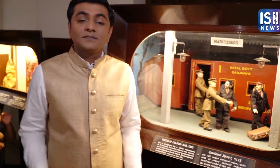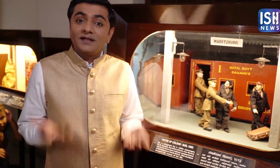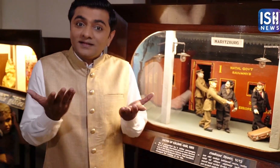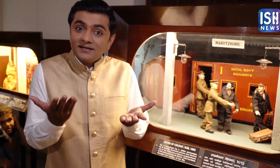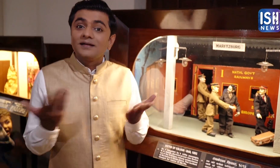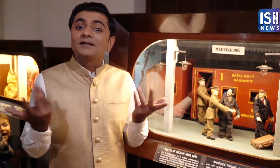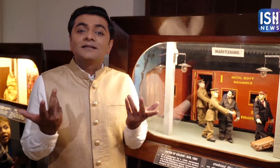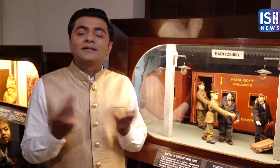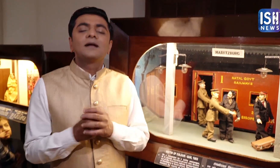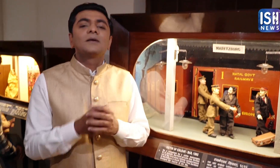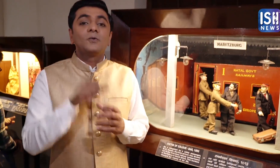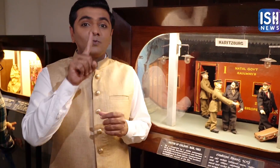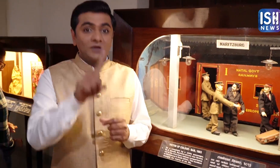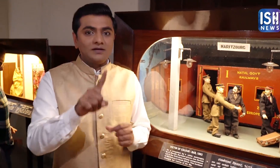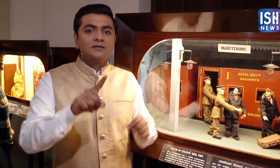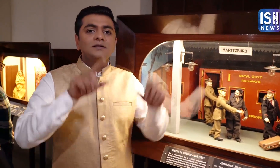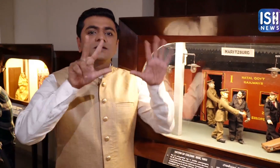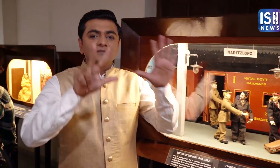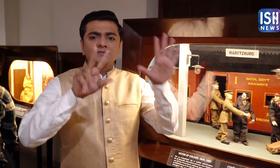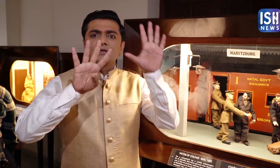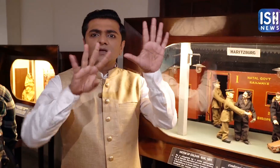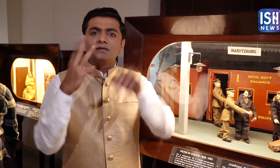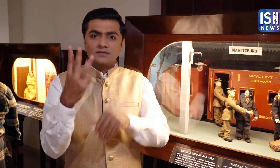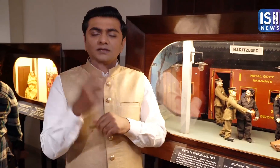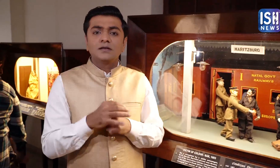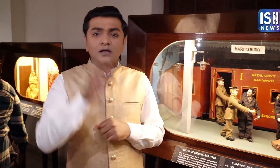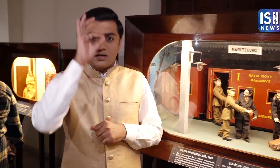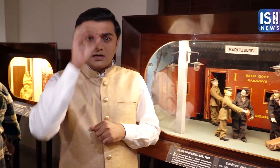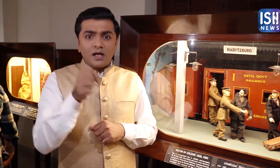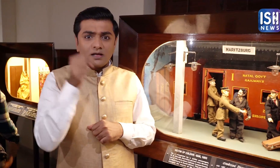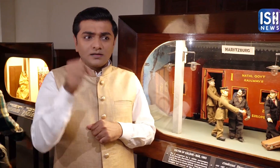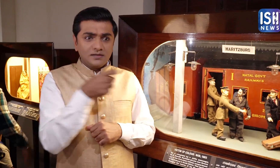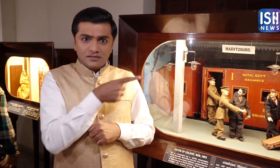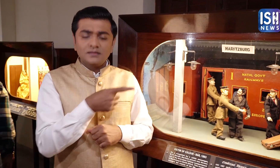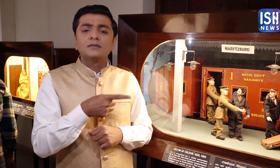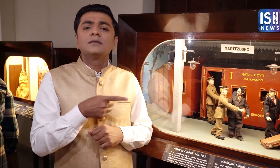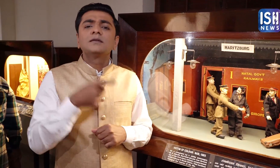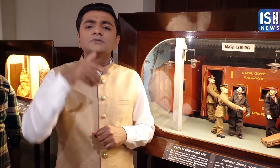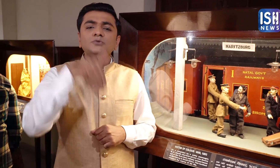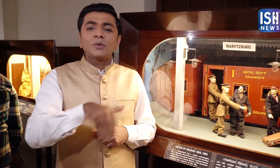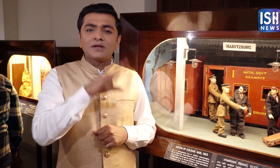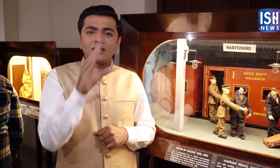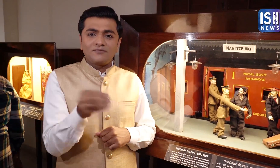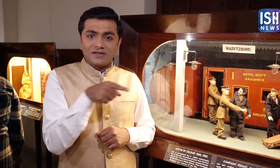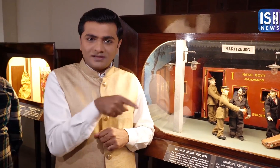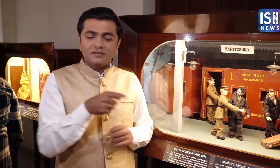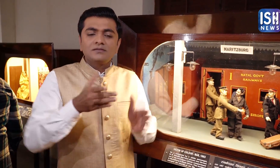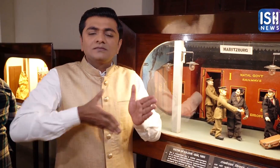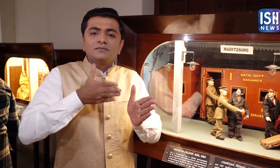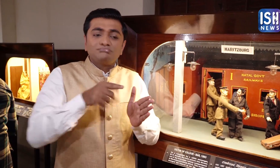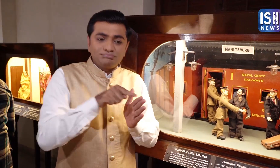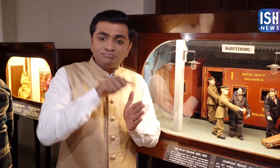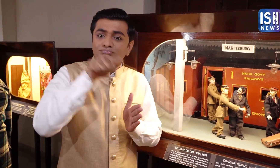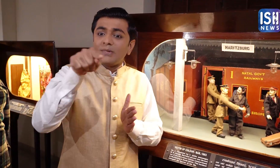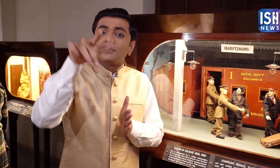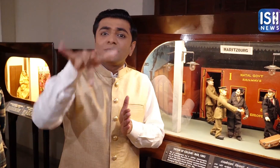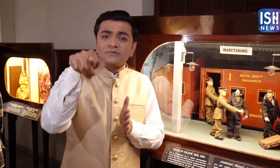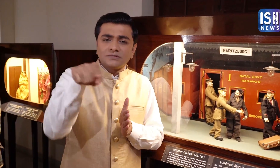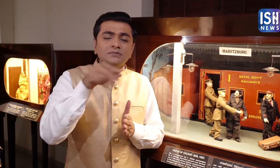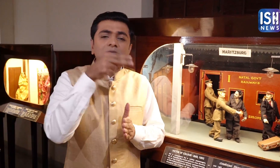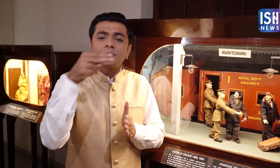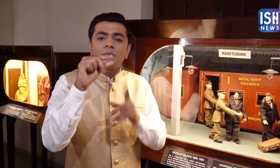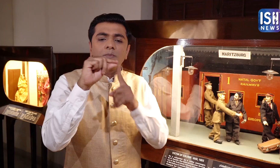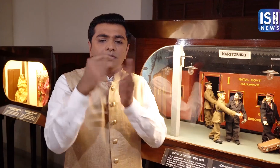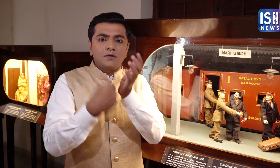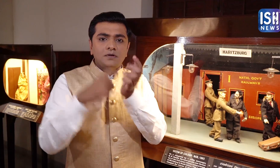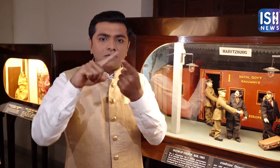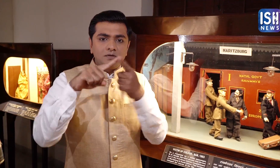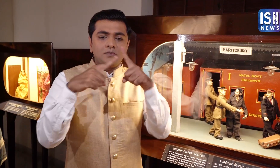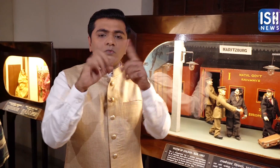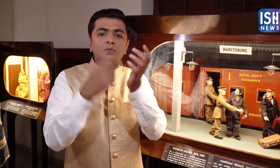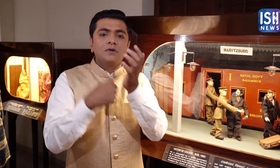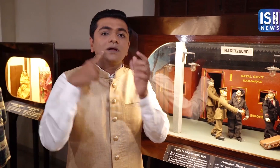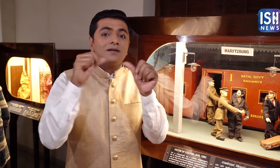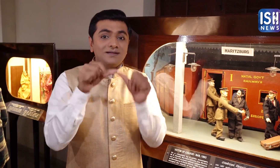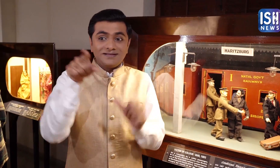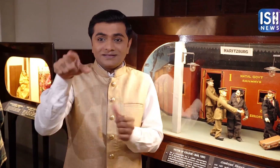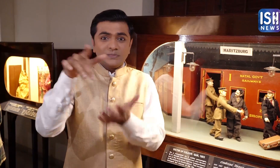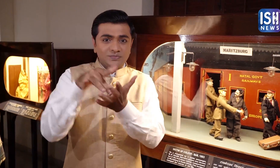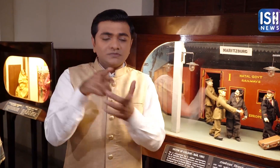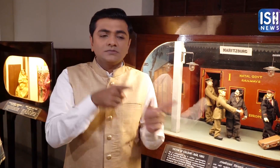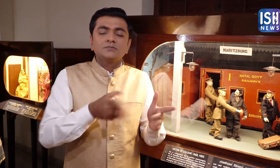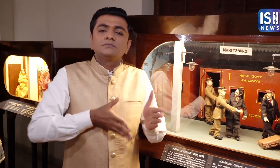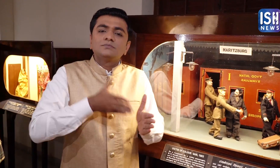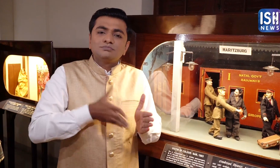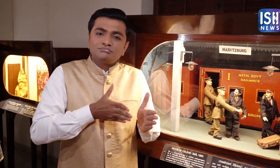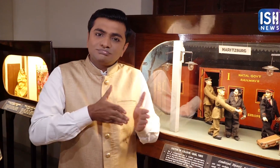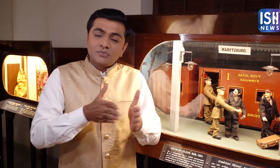One day in 1893, South Africa, Gandhiji was travelling to Pretoria by train.